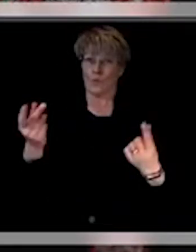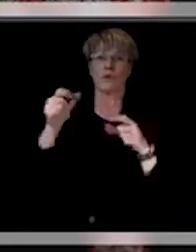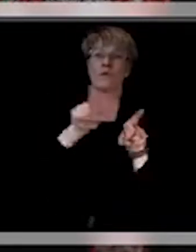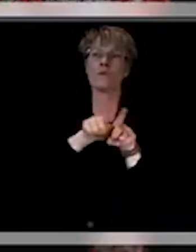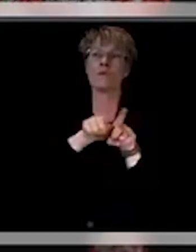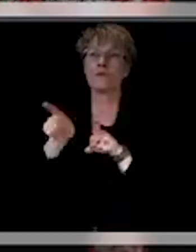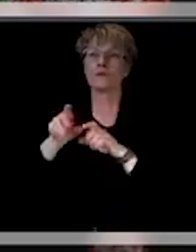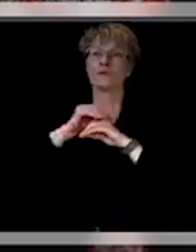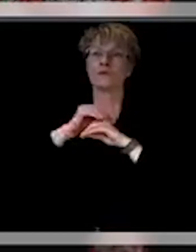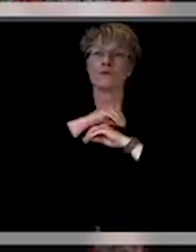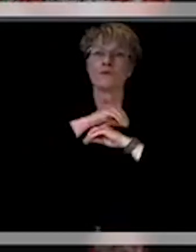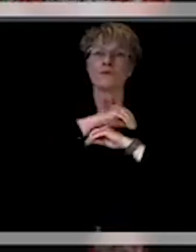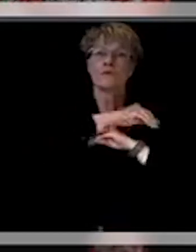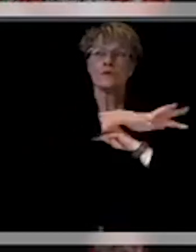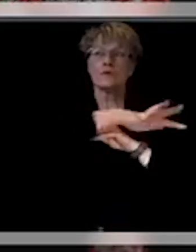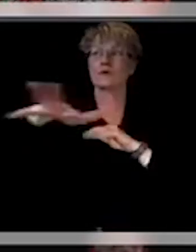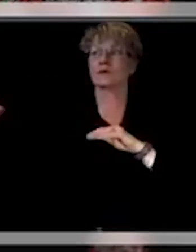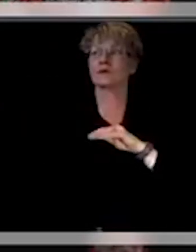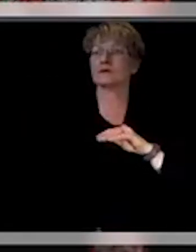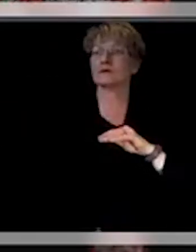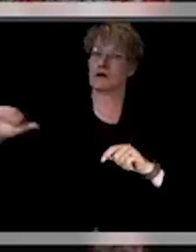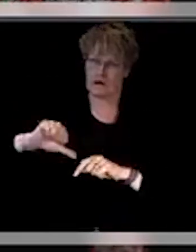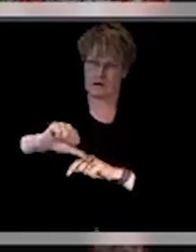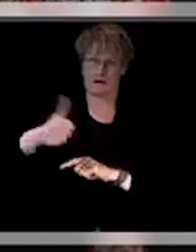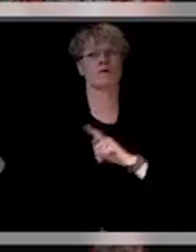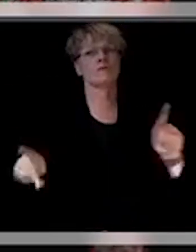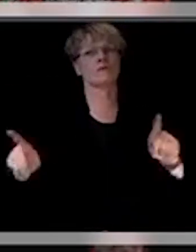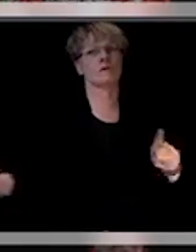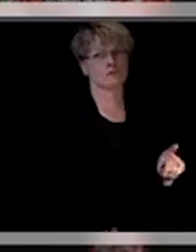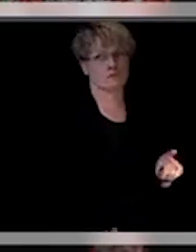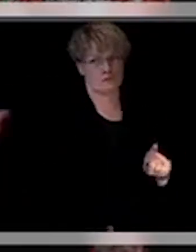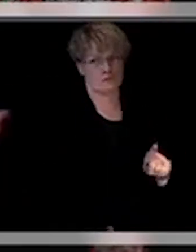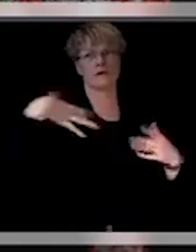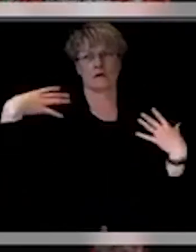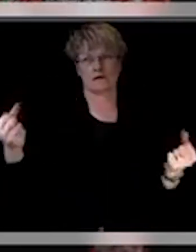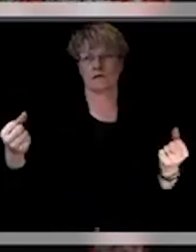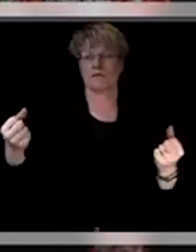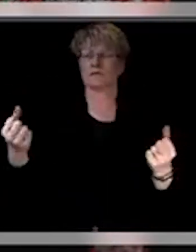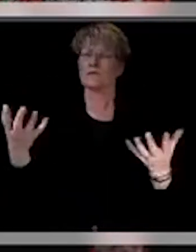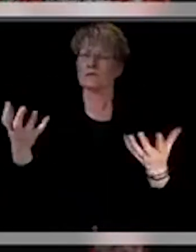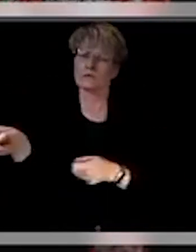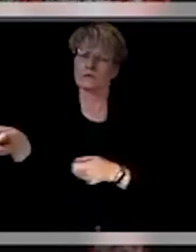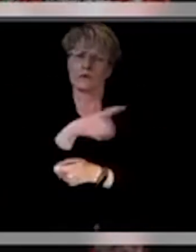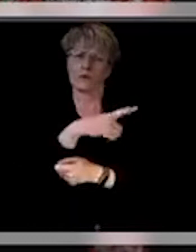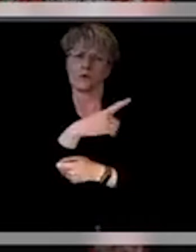a few things you can do to do your part to help your own community. One is, definitely